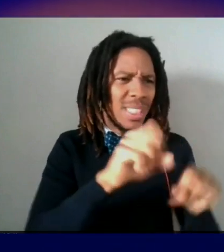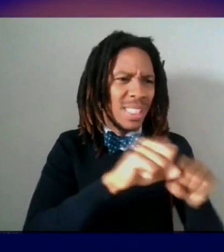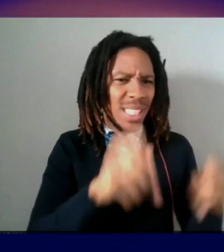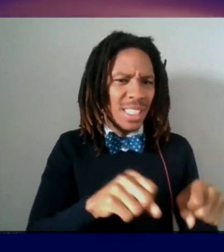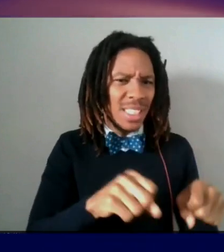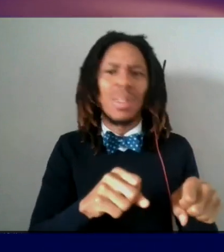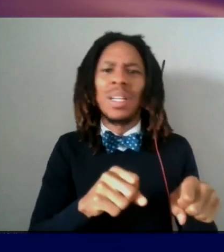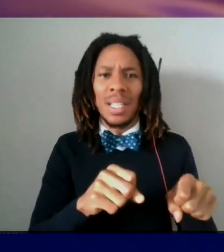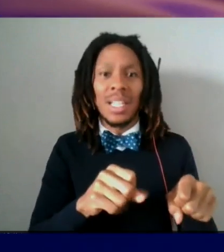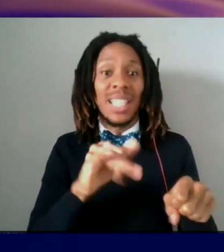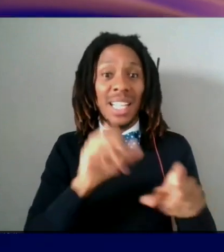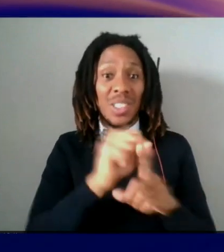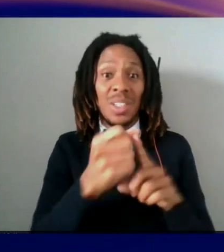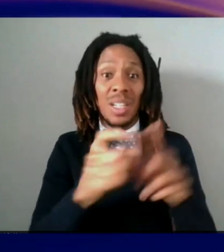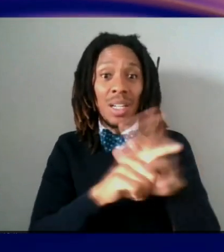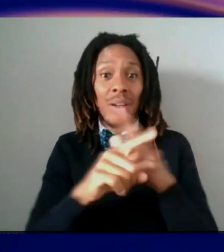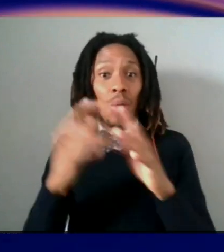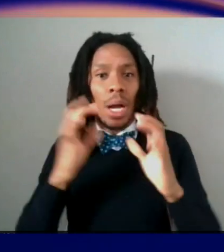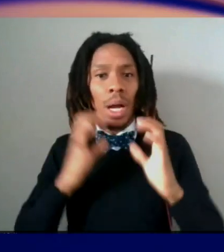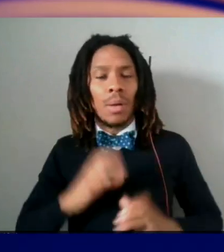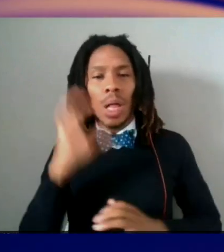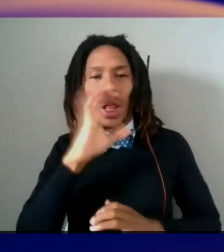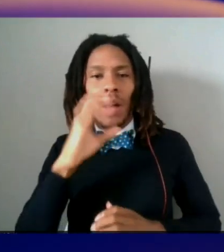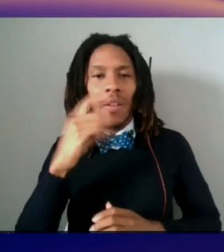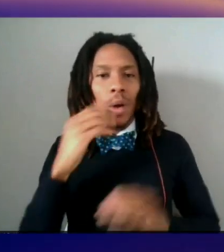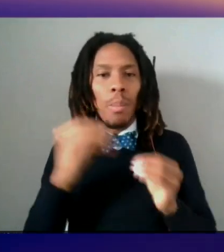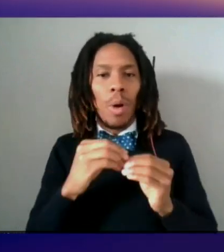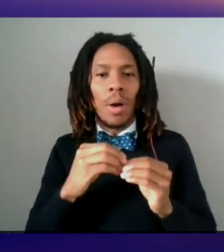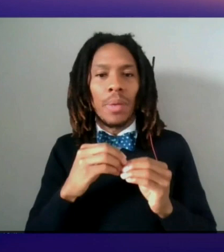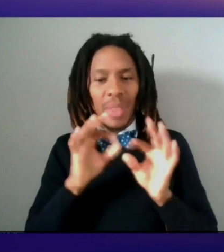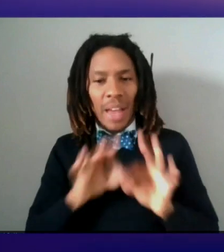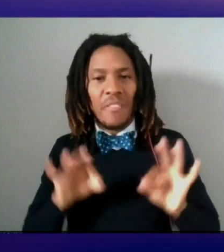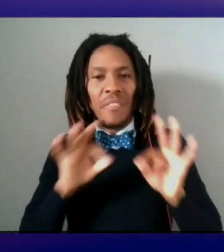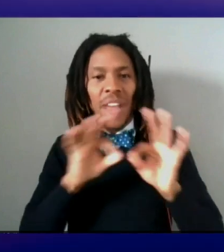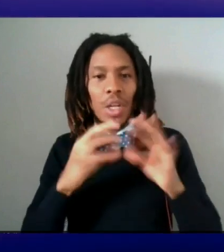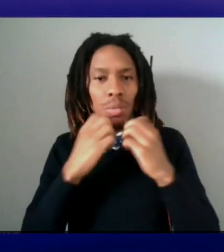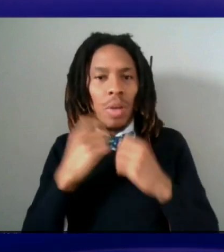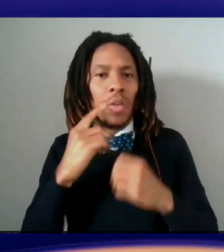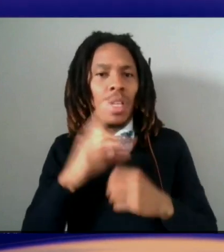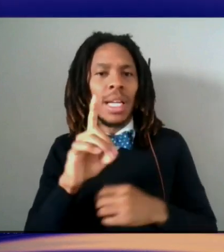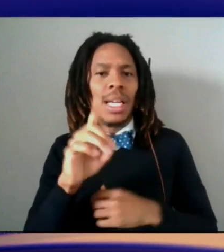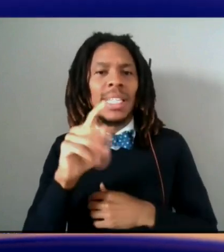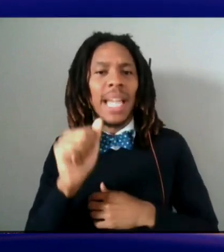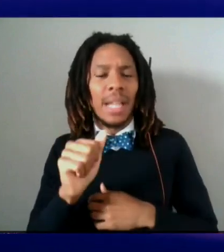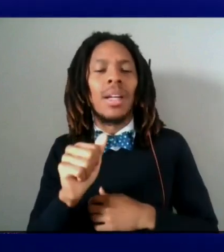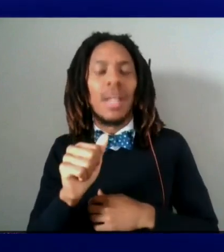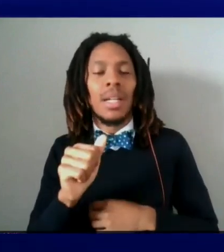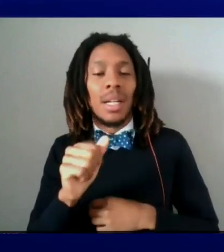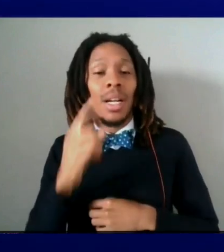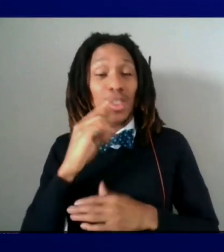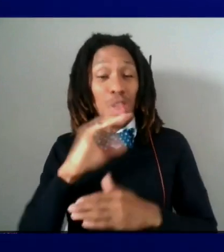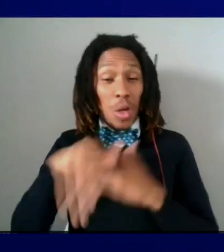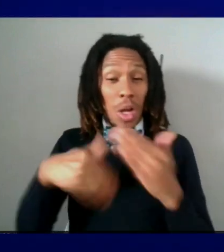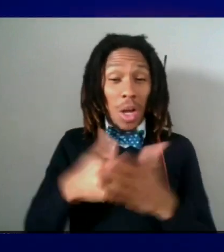because obviously customers are looking to get more value from their data. So now in all these cases, the demand fluctuates.